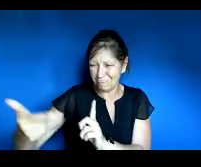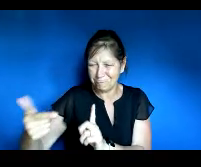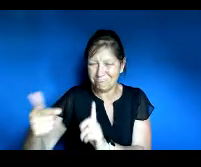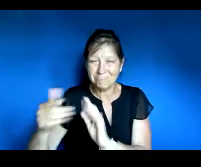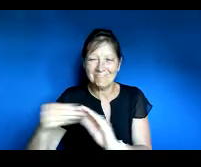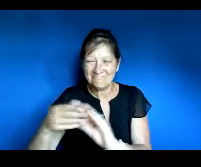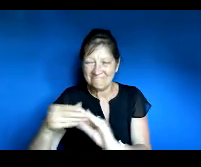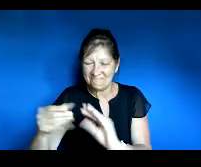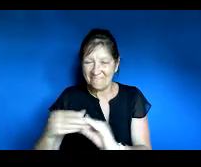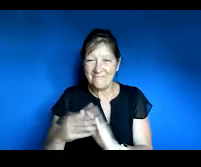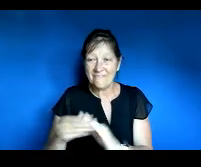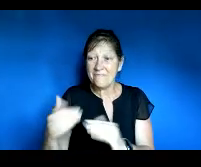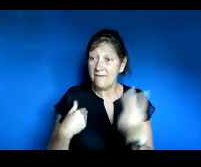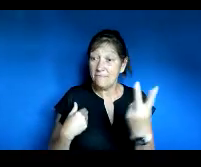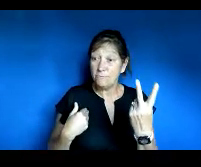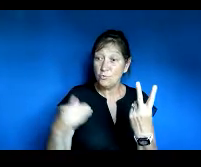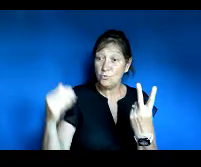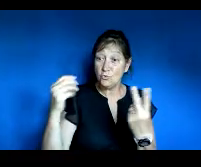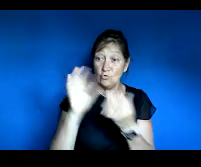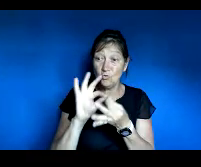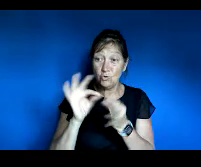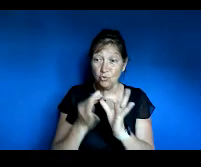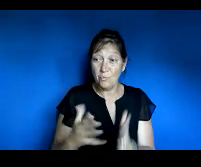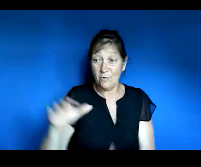We have two ASL interpreters with us as well this evening,